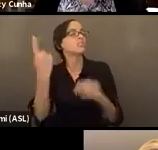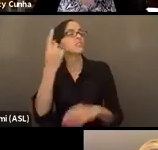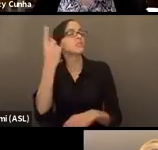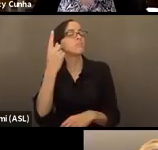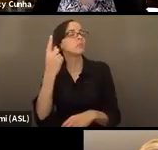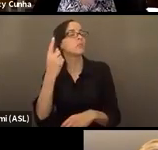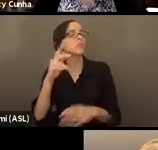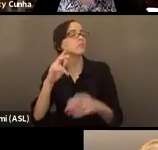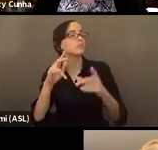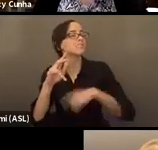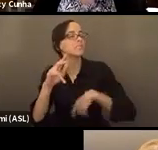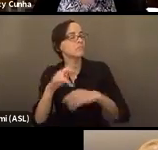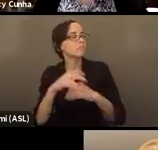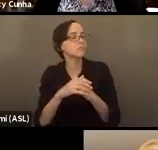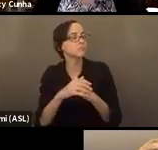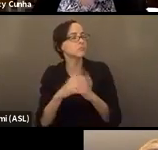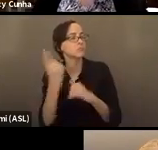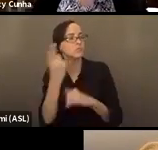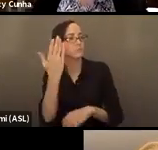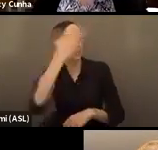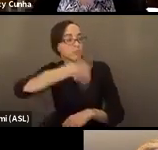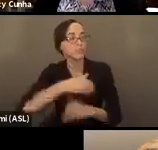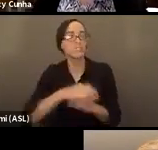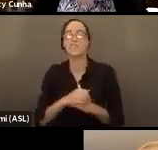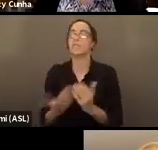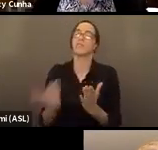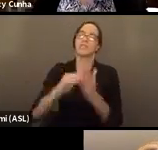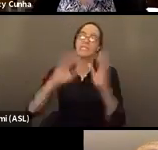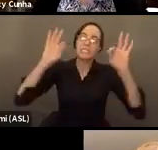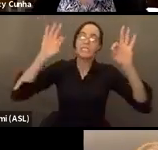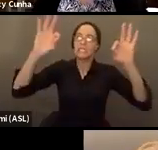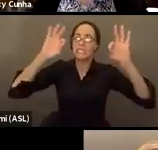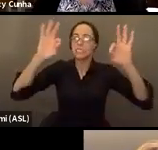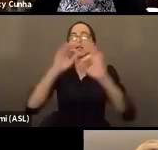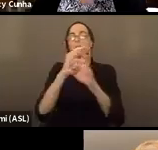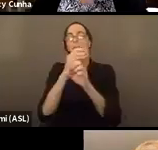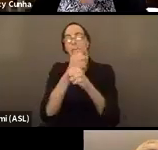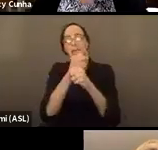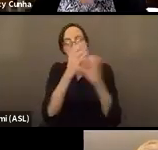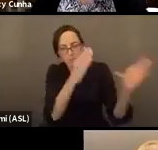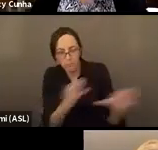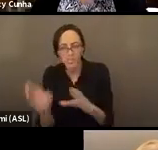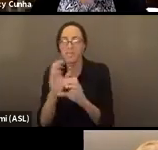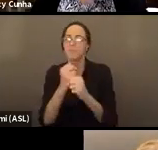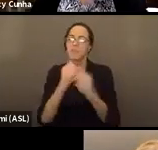make your plan make your plan call us come do the disability the disaster preparedness